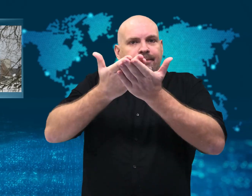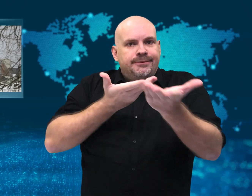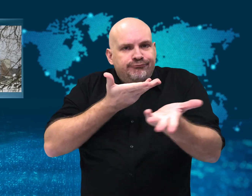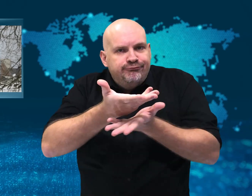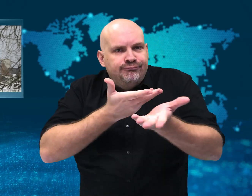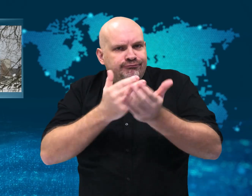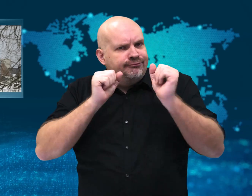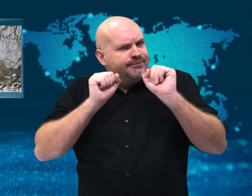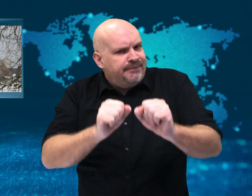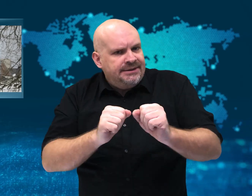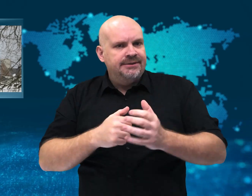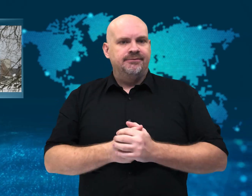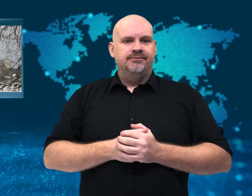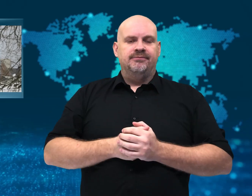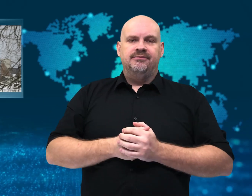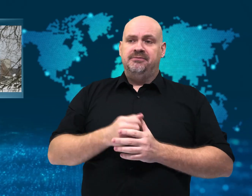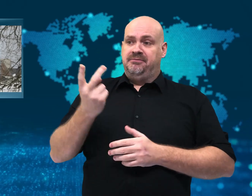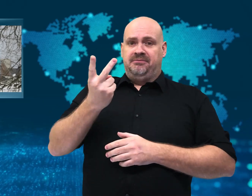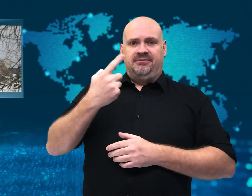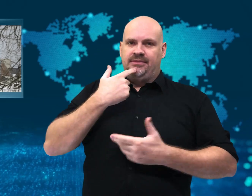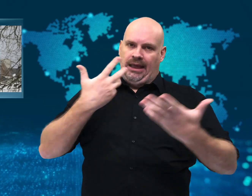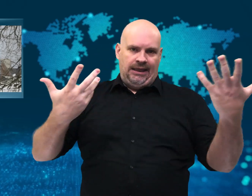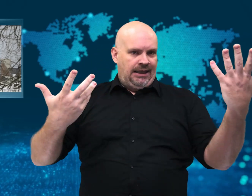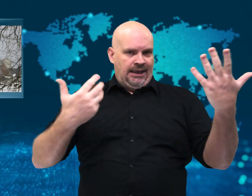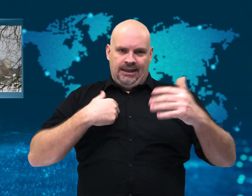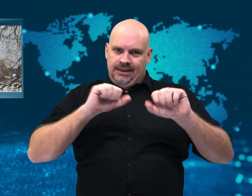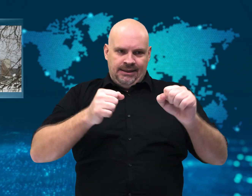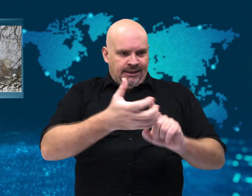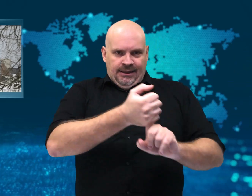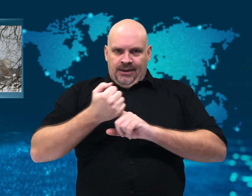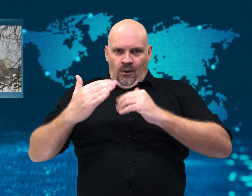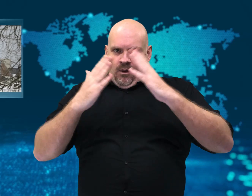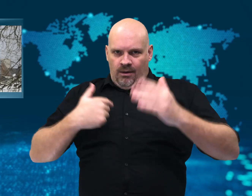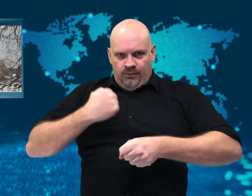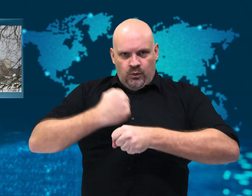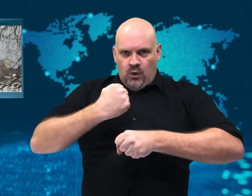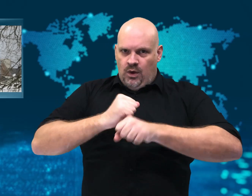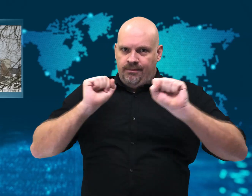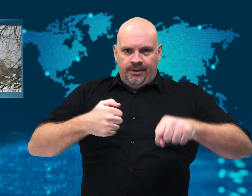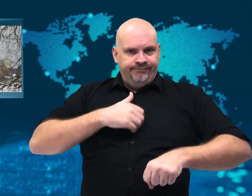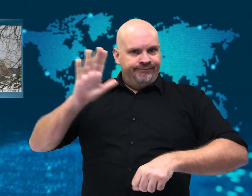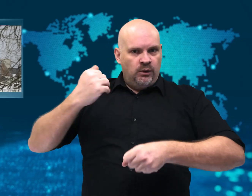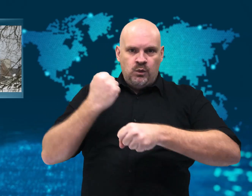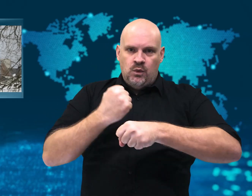The parents said they needed to return to work and